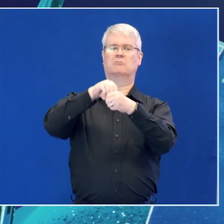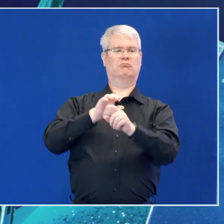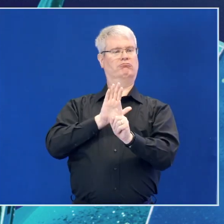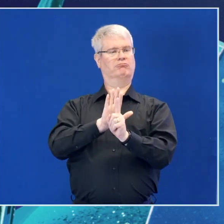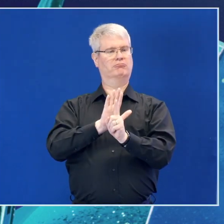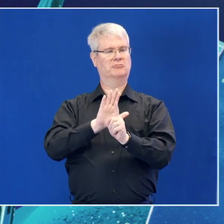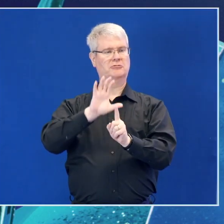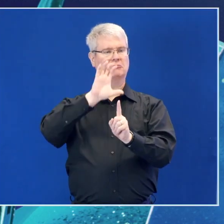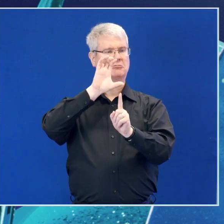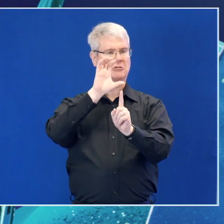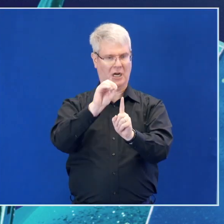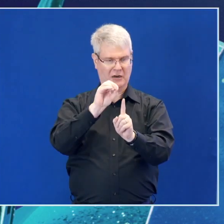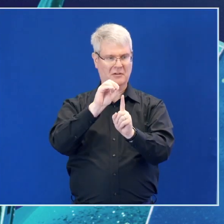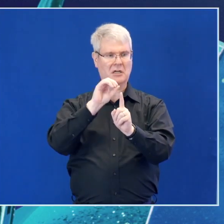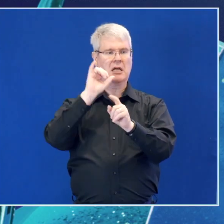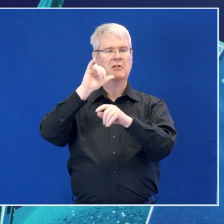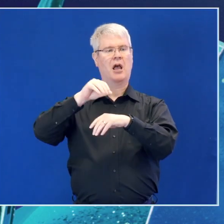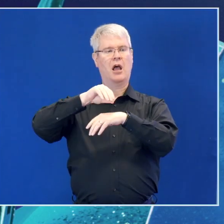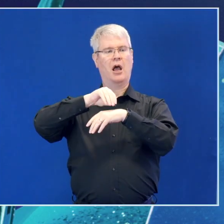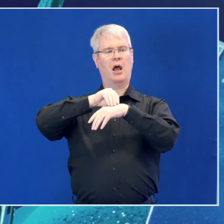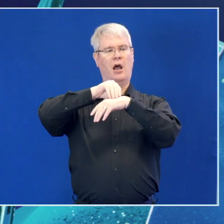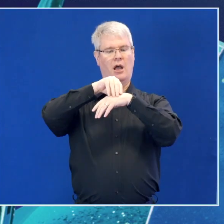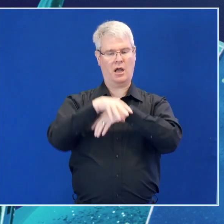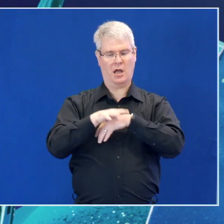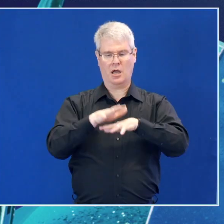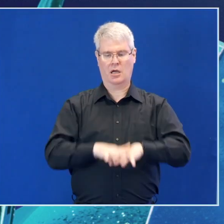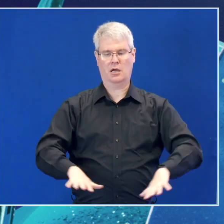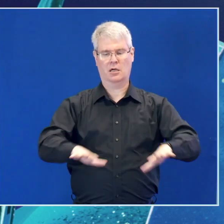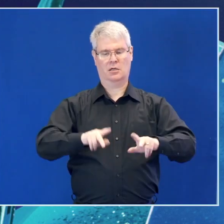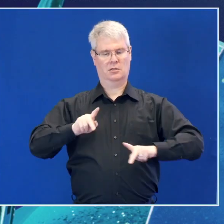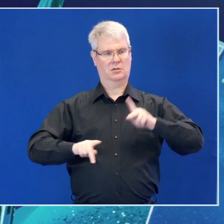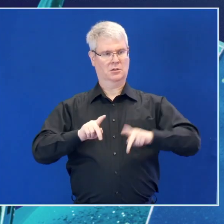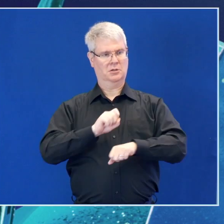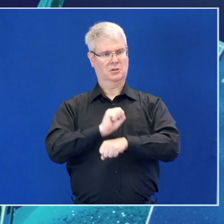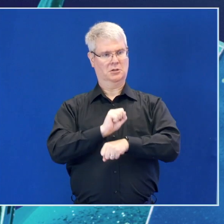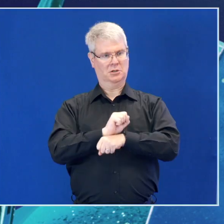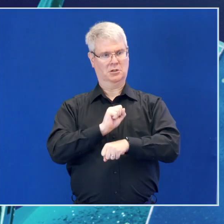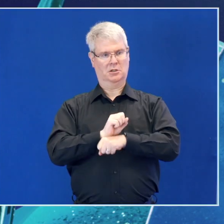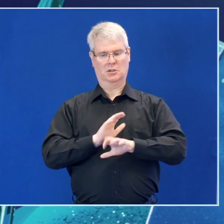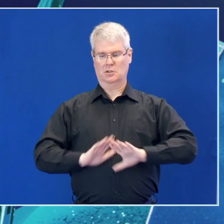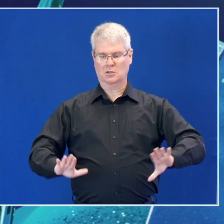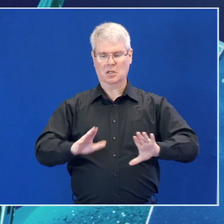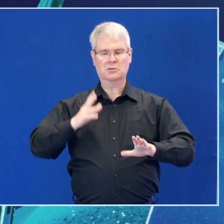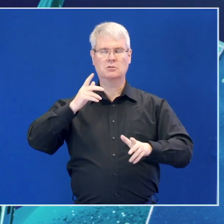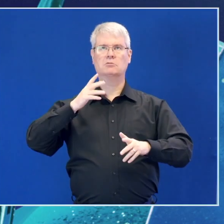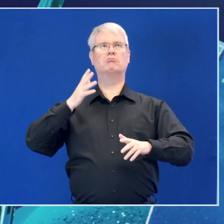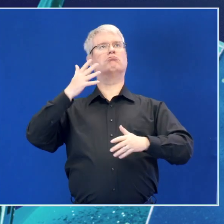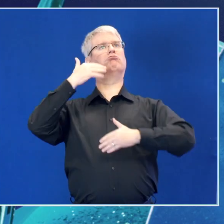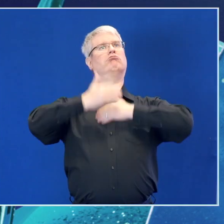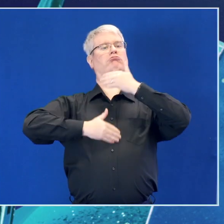of your employees. This is really the culture piece, the people piece. Second, we're going to talk about the physical environment.